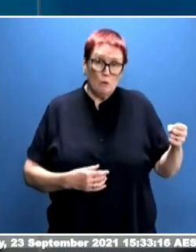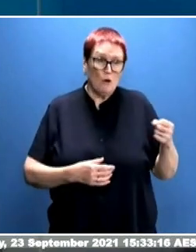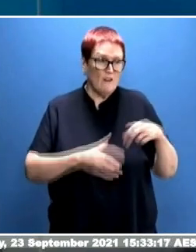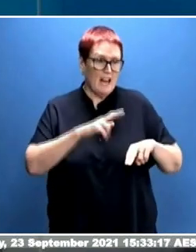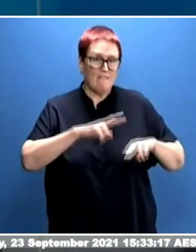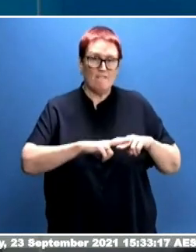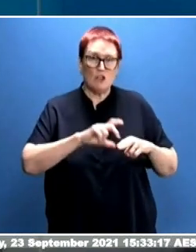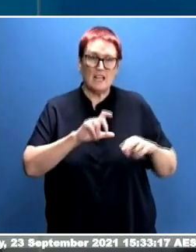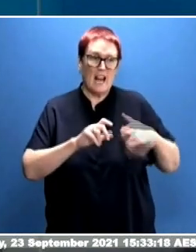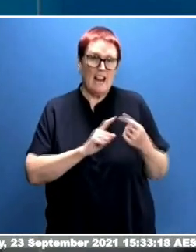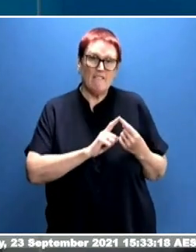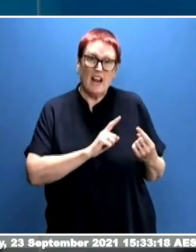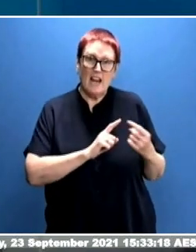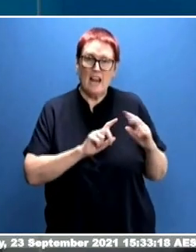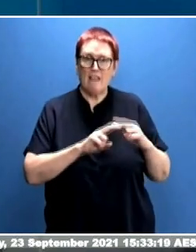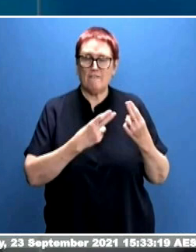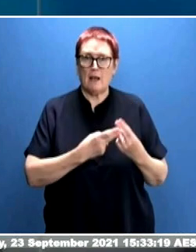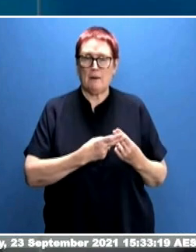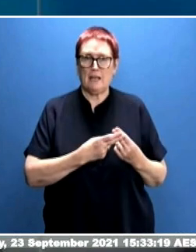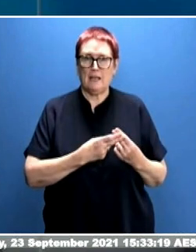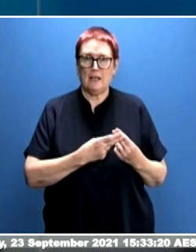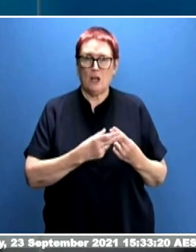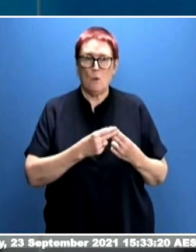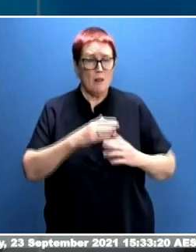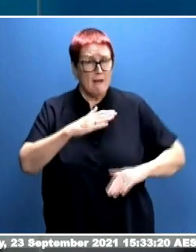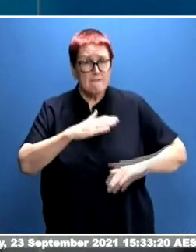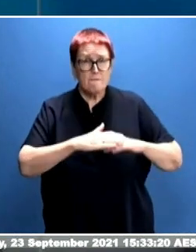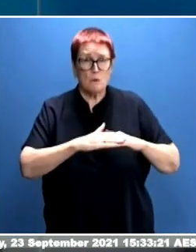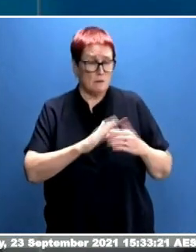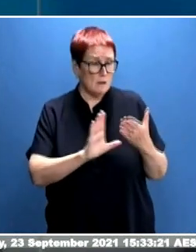of the psychiatric, psychological, social and emotional supports she